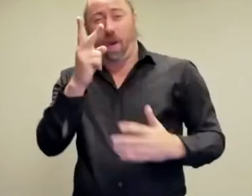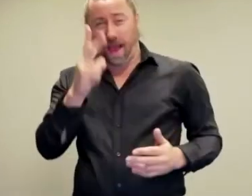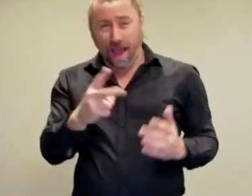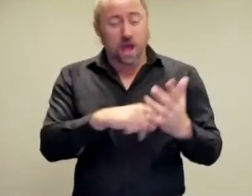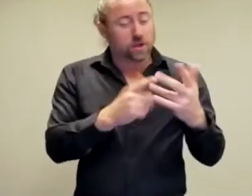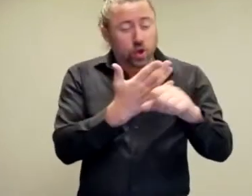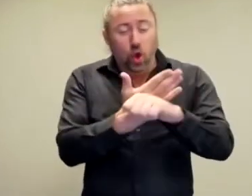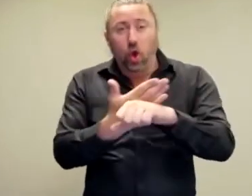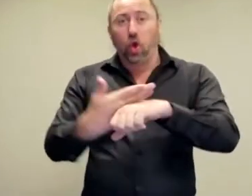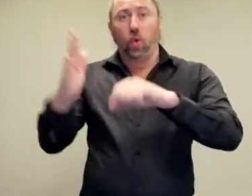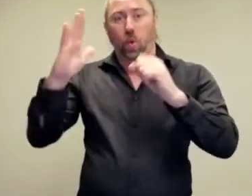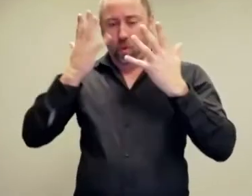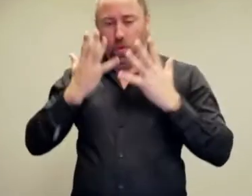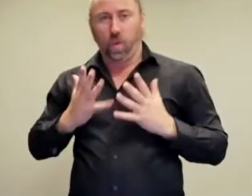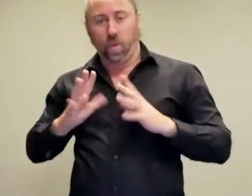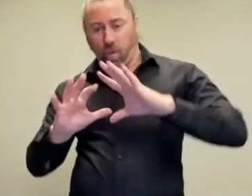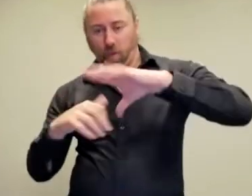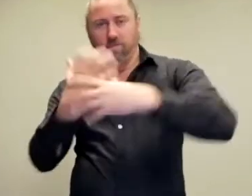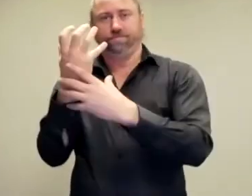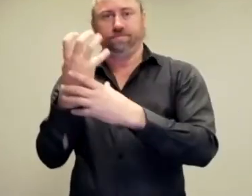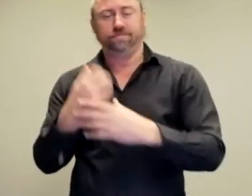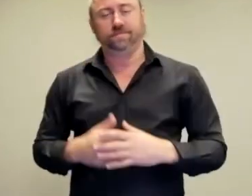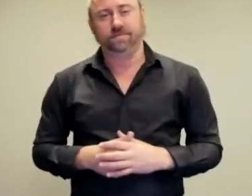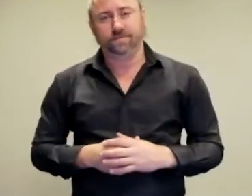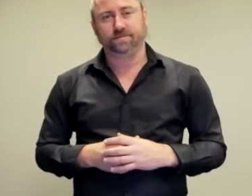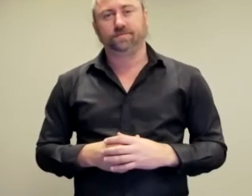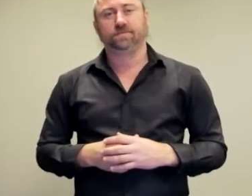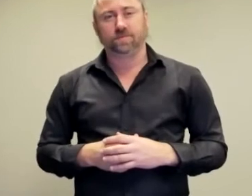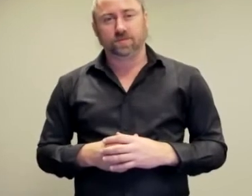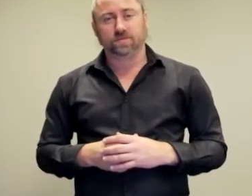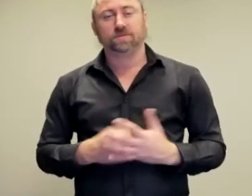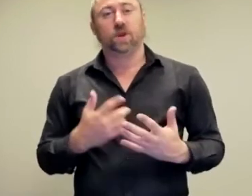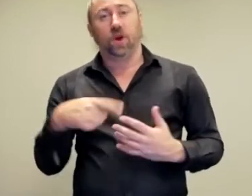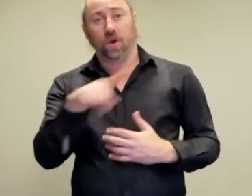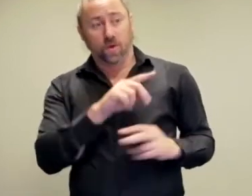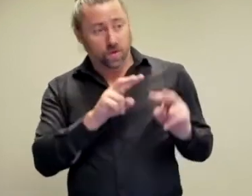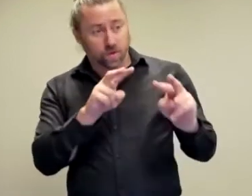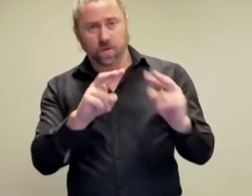configuration. So participants will observe the sponges